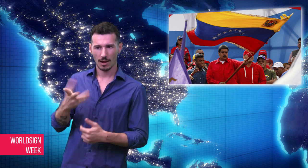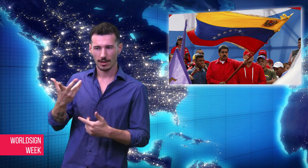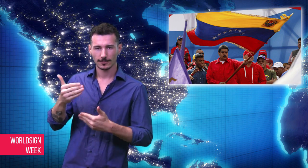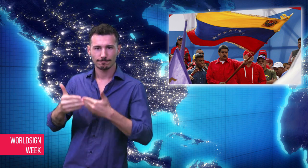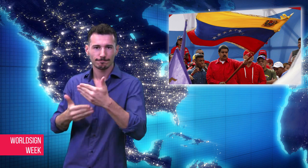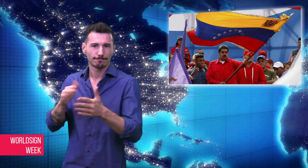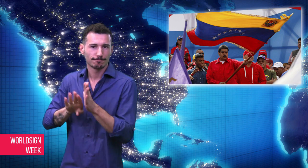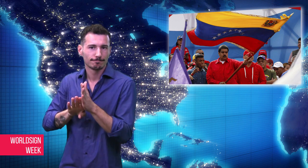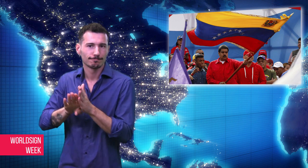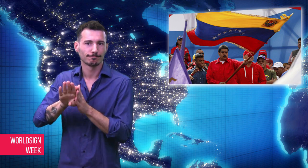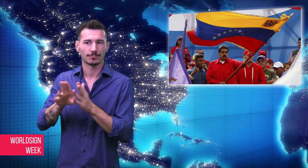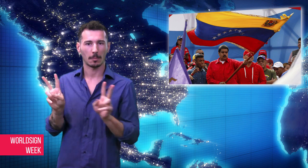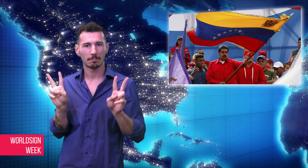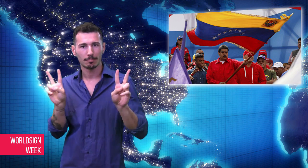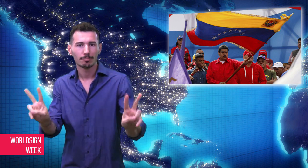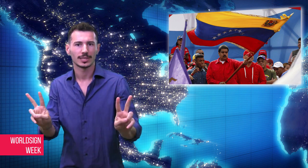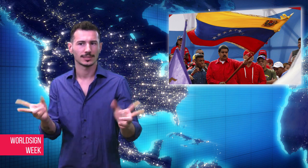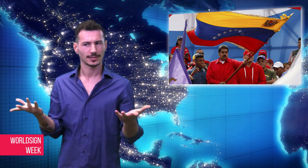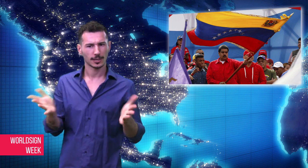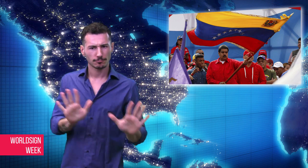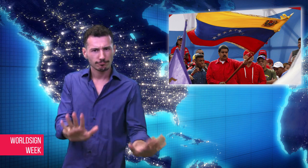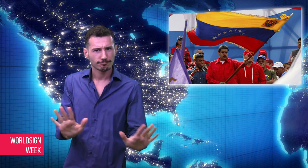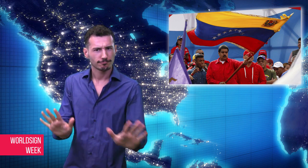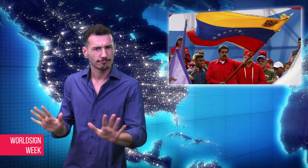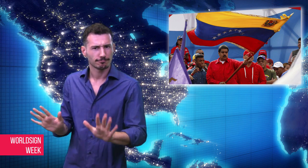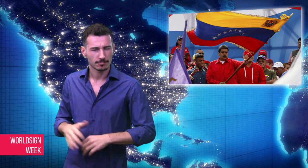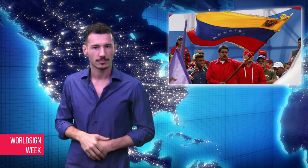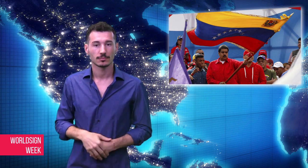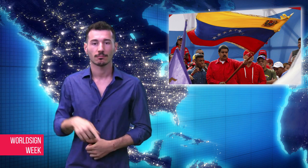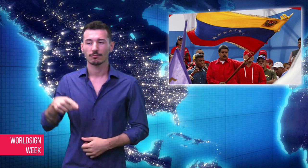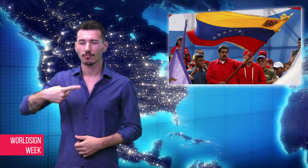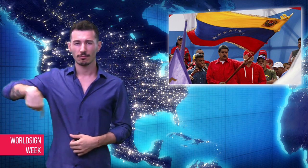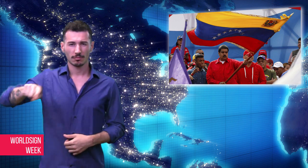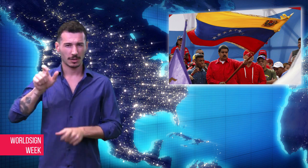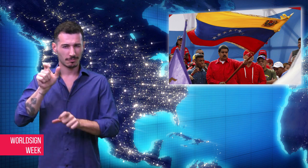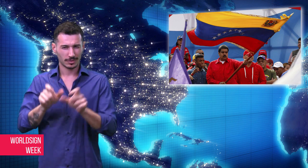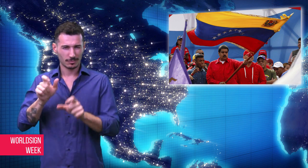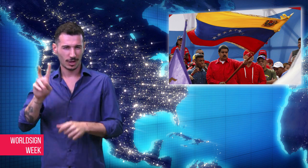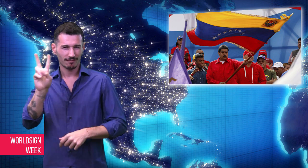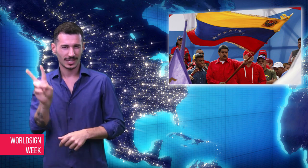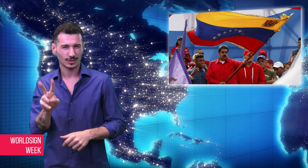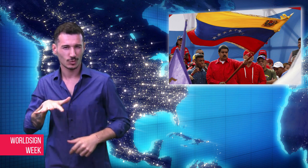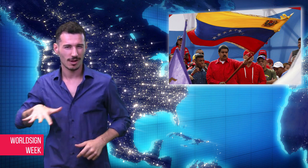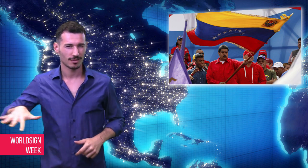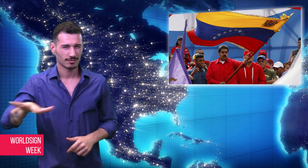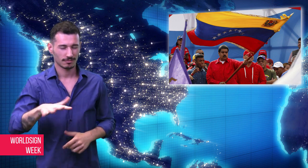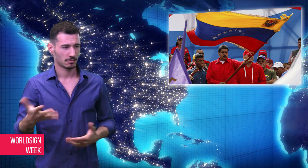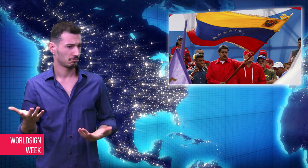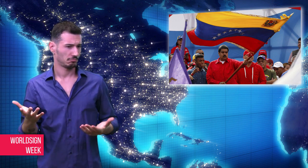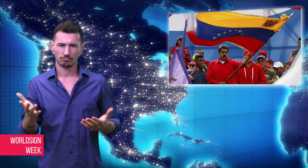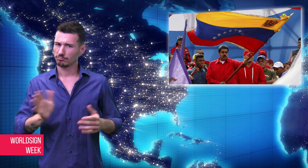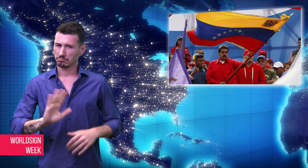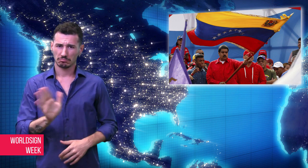split country, but many Venezuelan voters would not take part in the